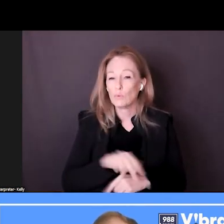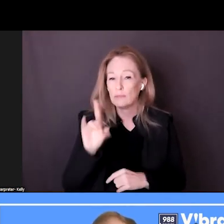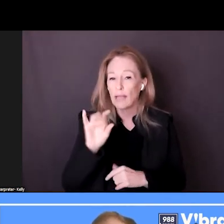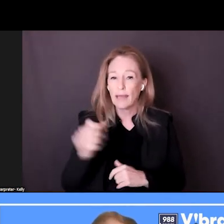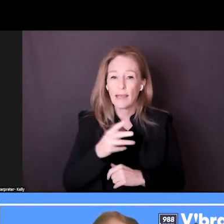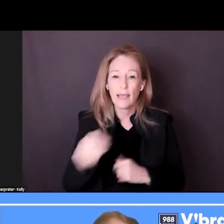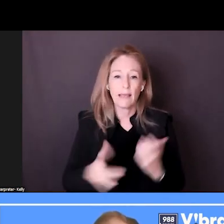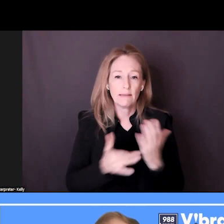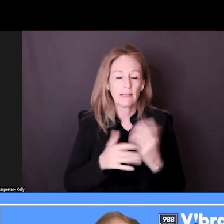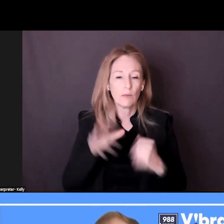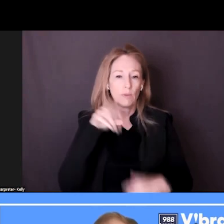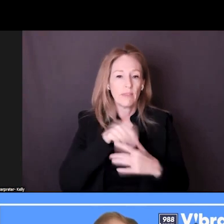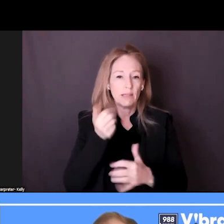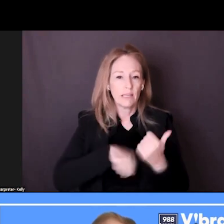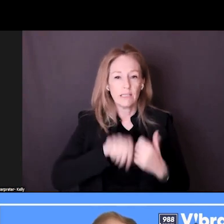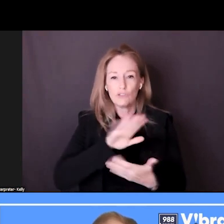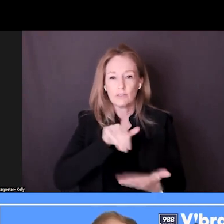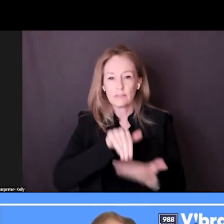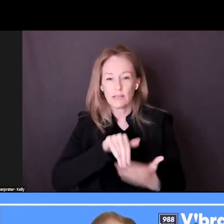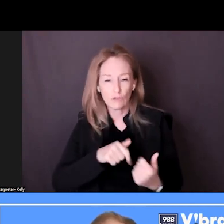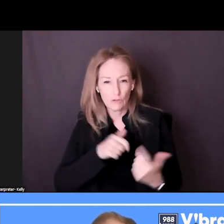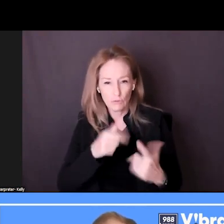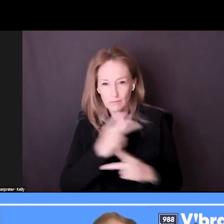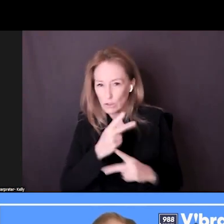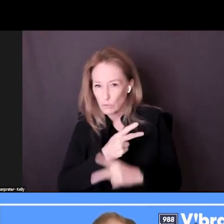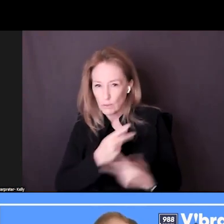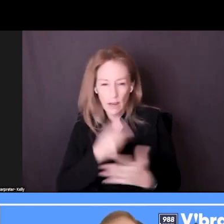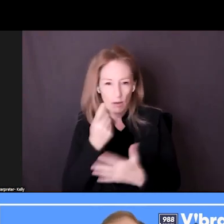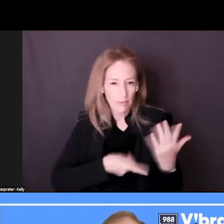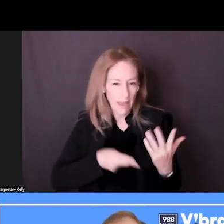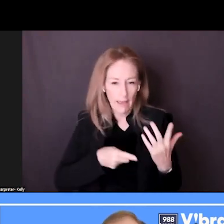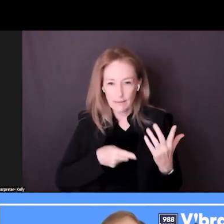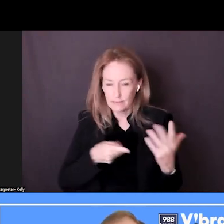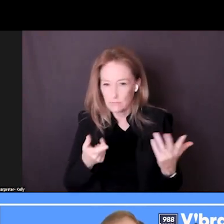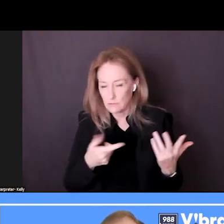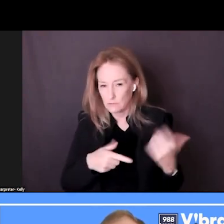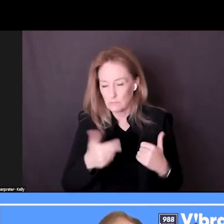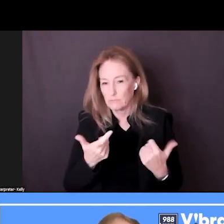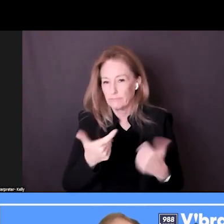THE CENTER TO DETERMINE WHAT THAT IS GOING TO BE. WE ARE MOST